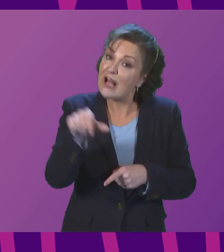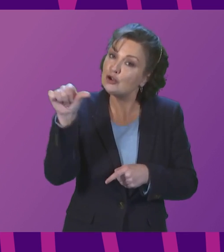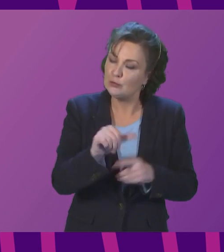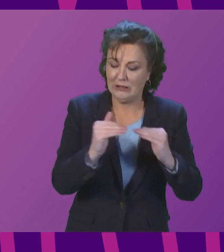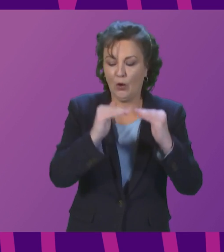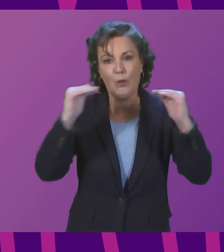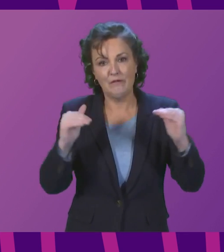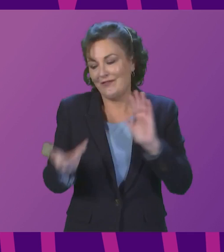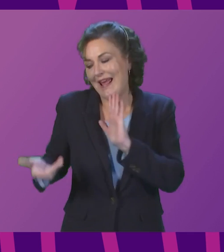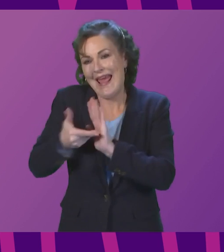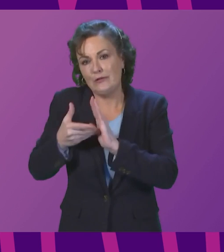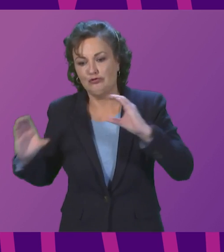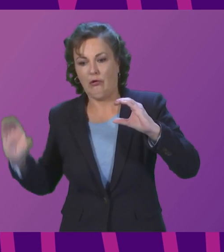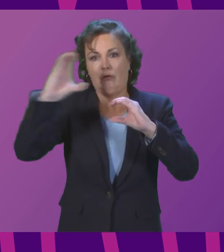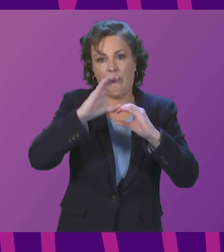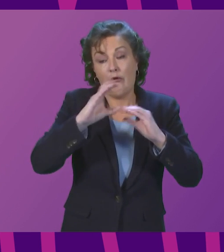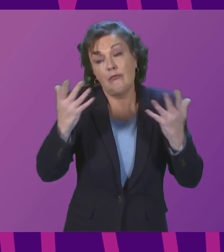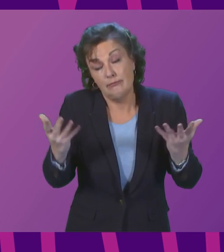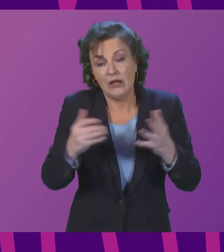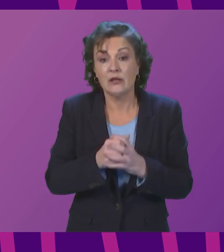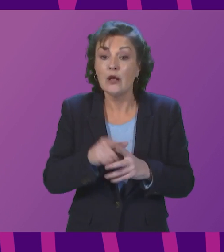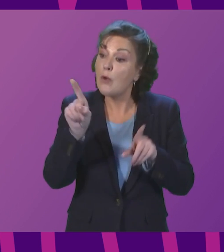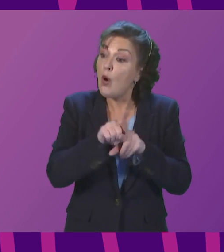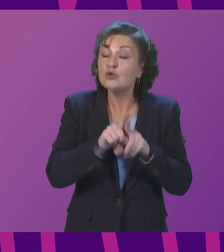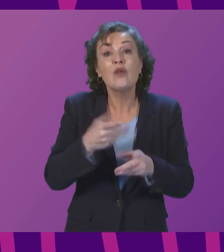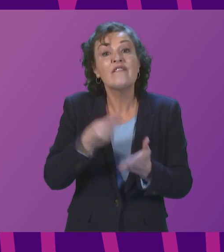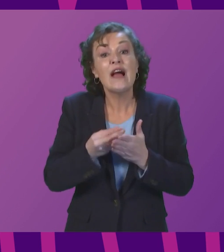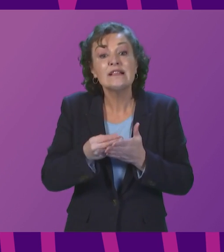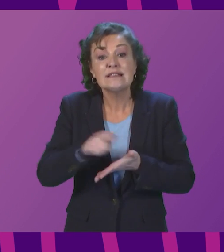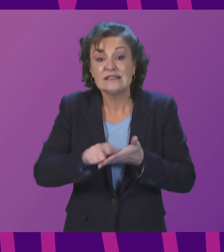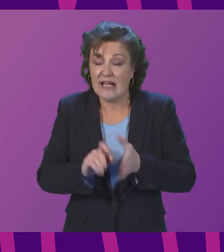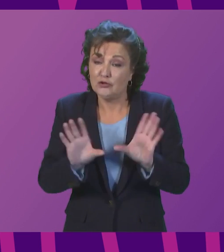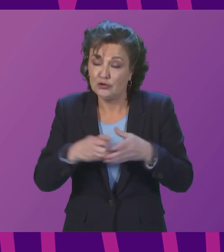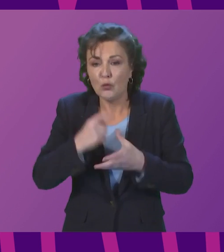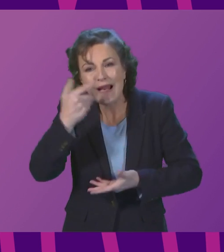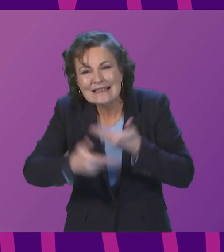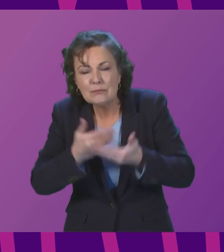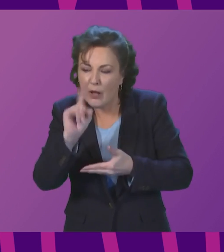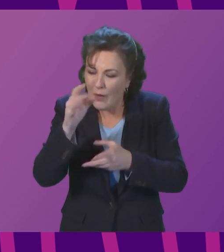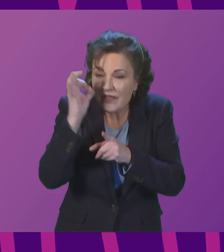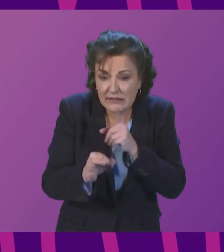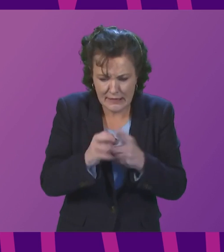they been passed on to us. The finance secretary will set out the details of that commitment this afternoon, balancing